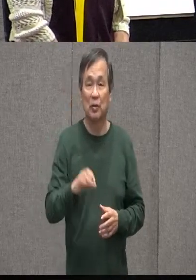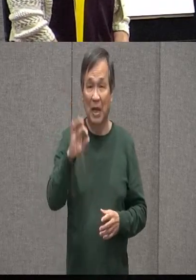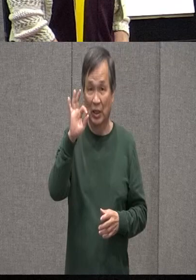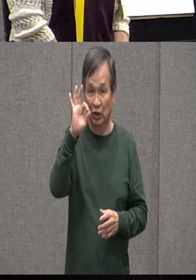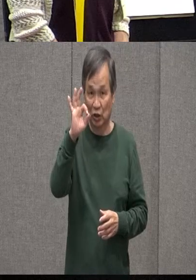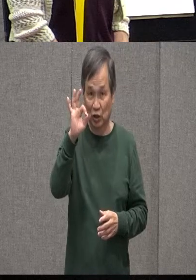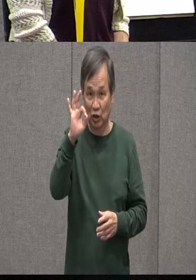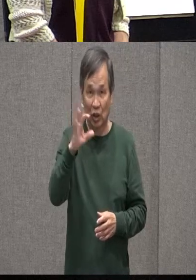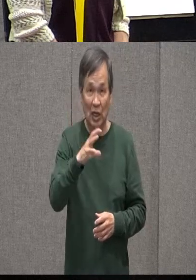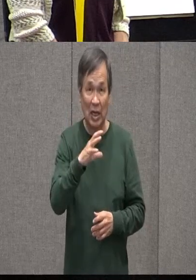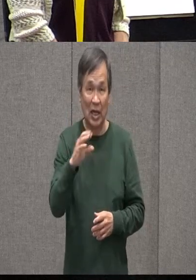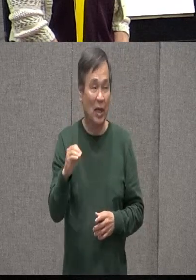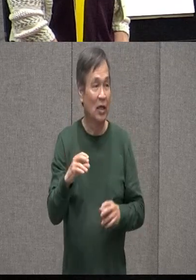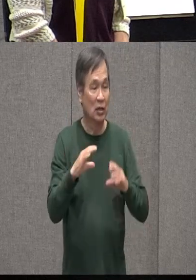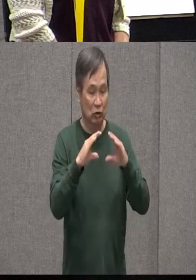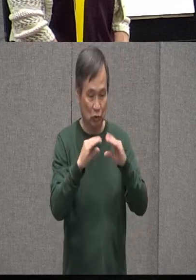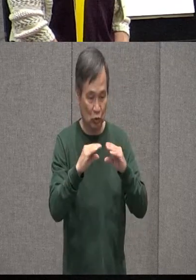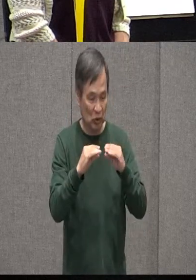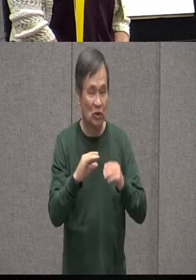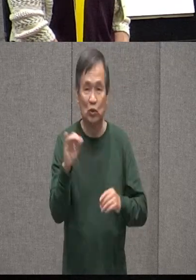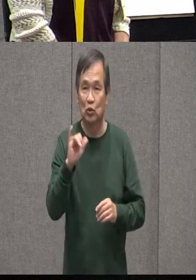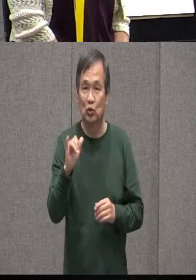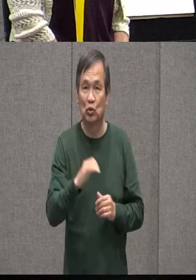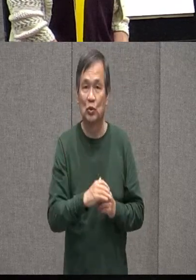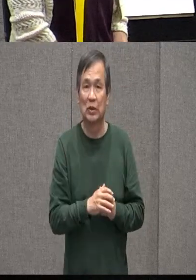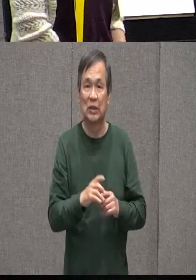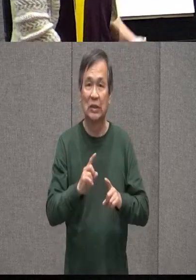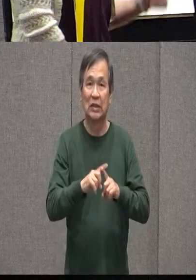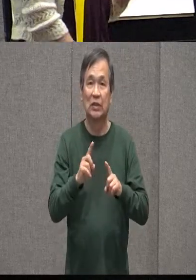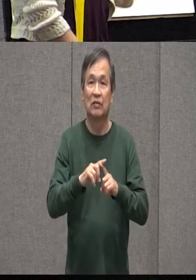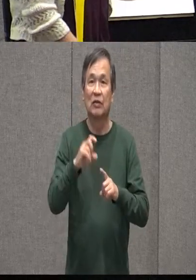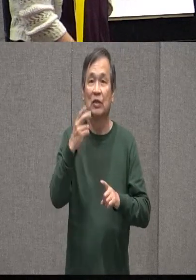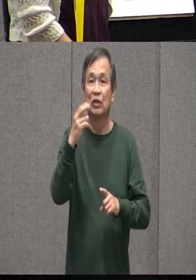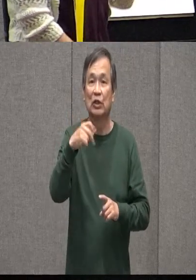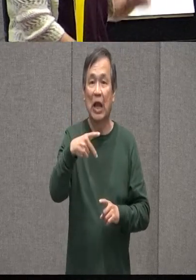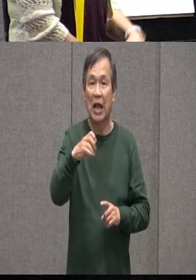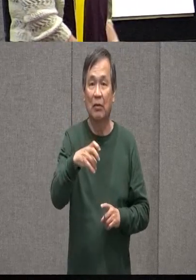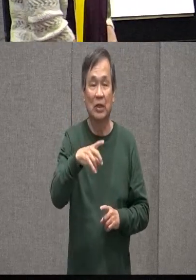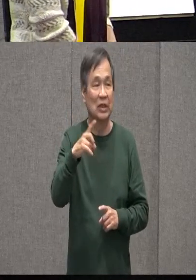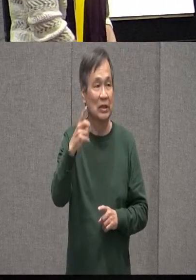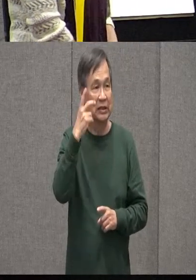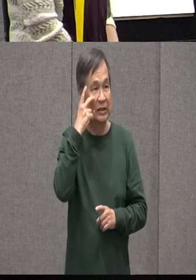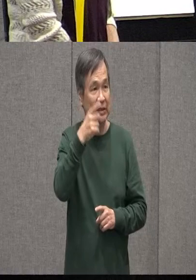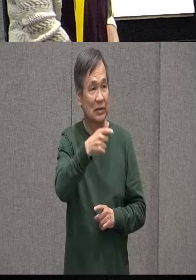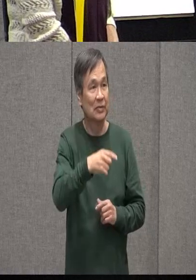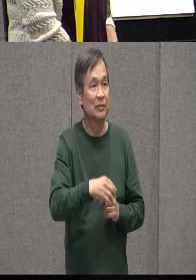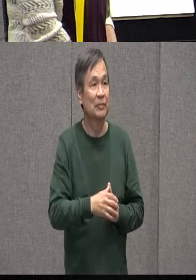and you can also again squish it into shapes, like I used it over here.